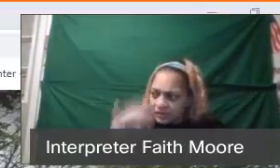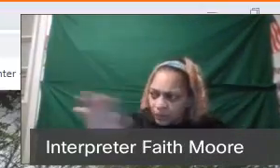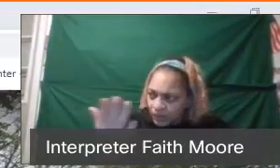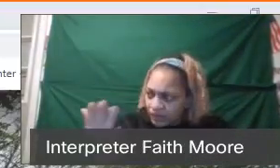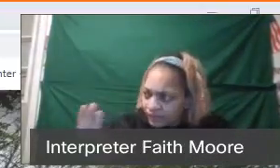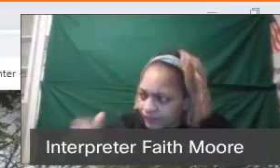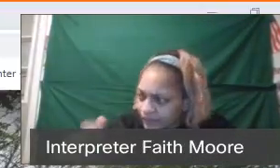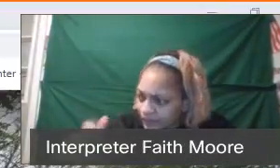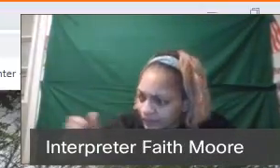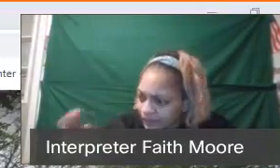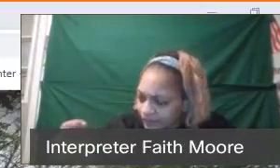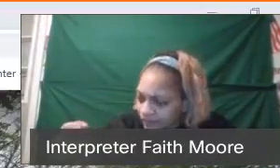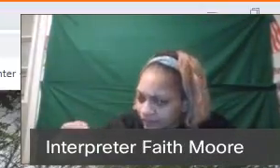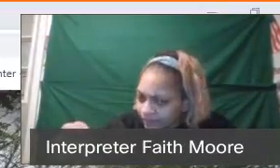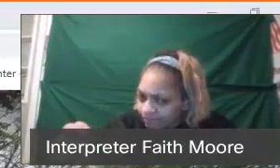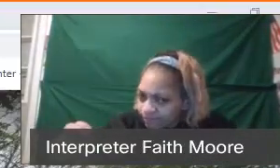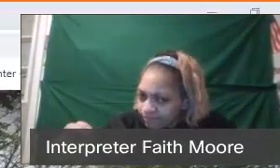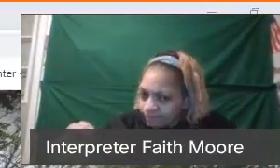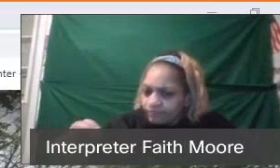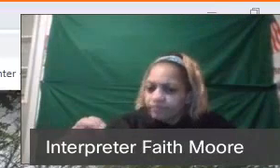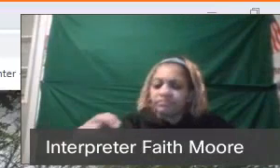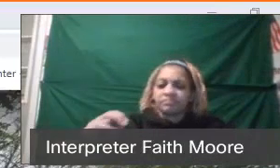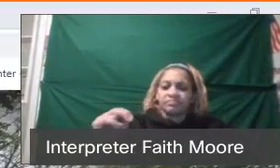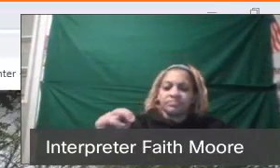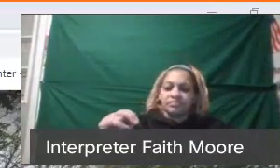I think we're probably looking at lighting under, ask them.